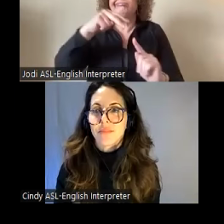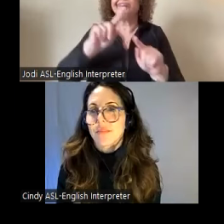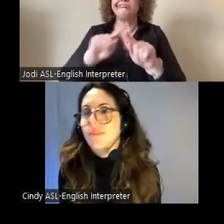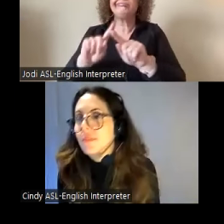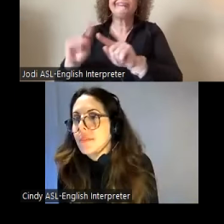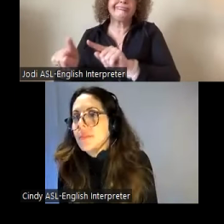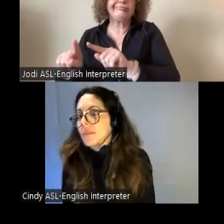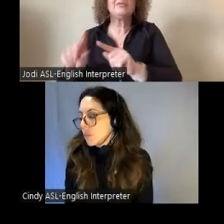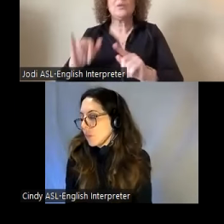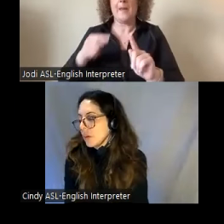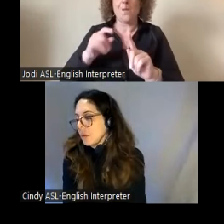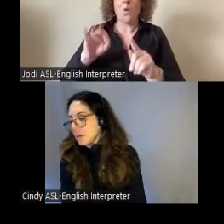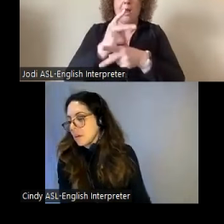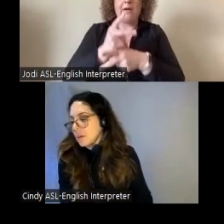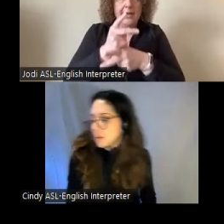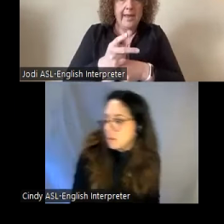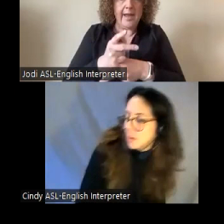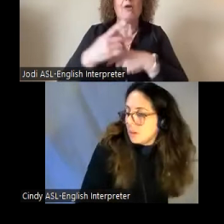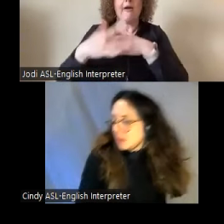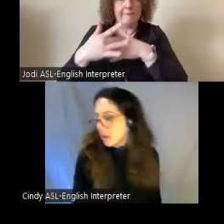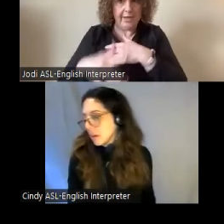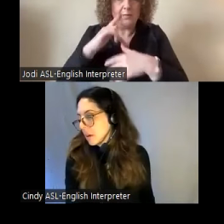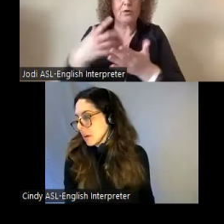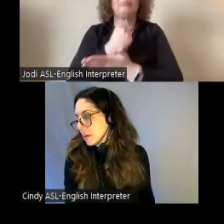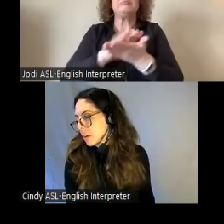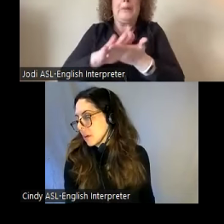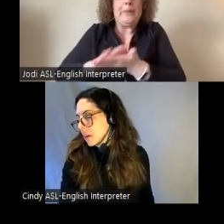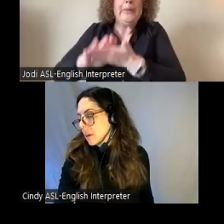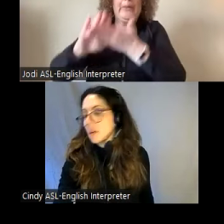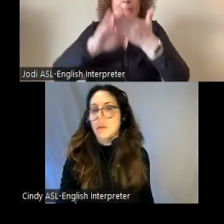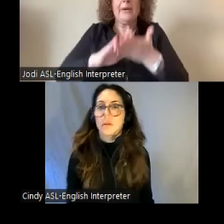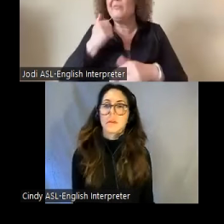rubs of 60 to 90%. Some say 70% to 90%